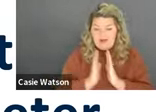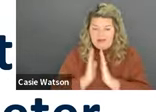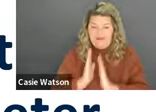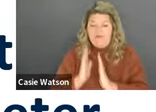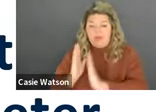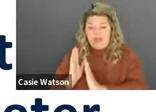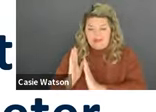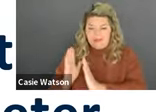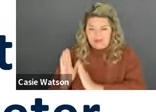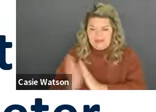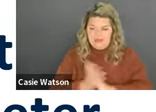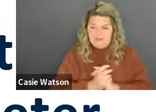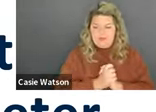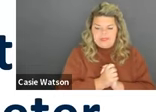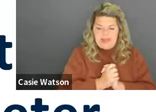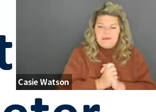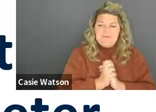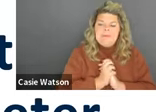not a Deafblind person, per se.